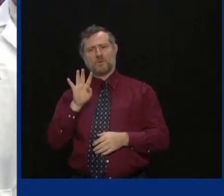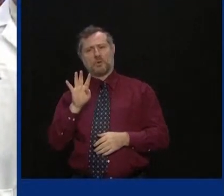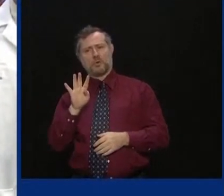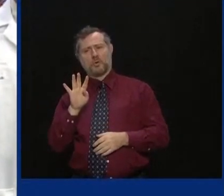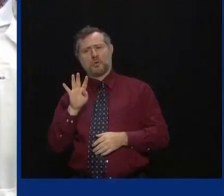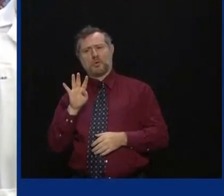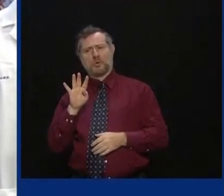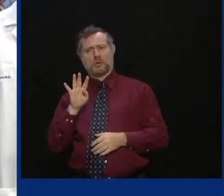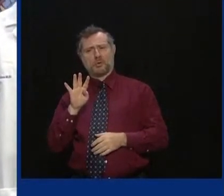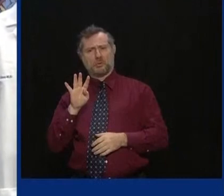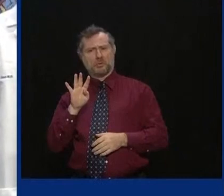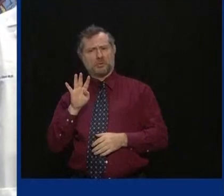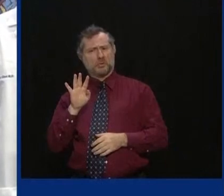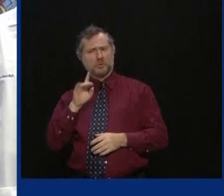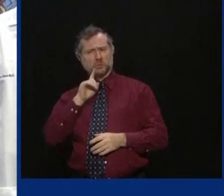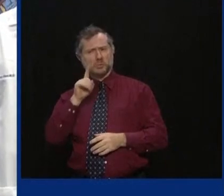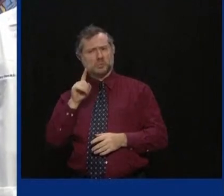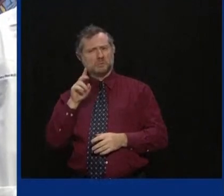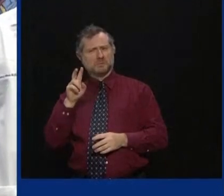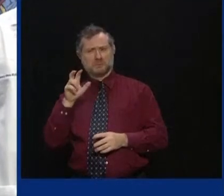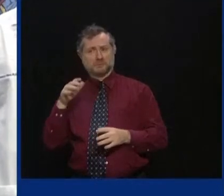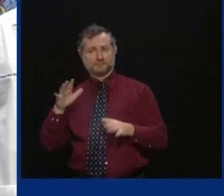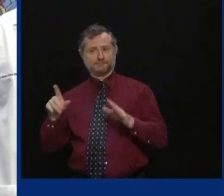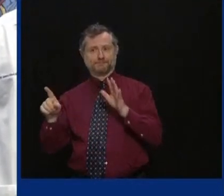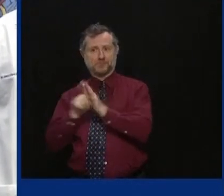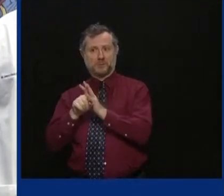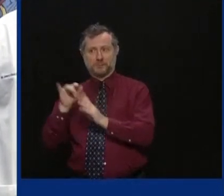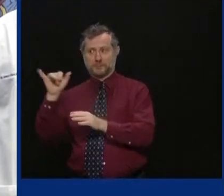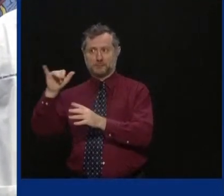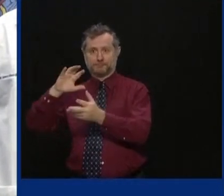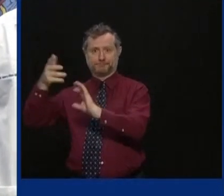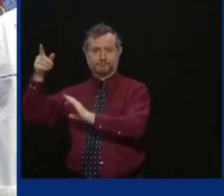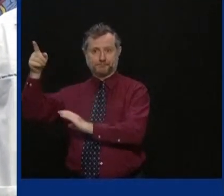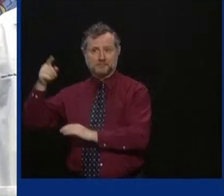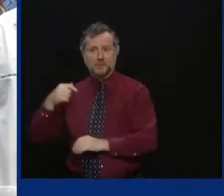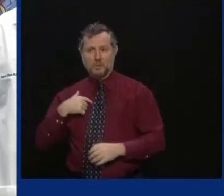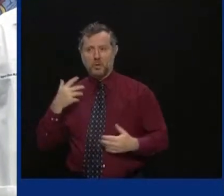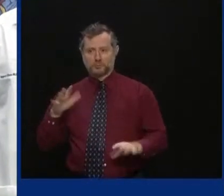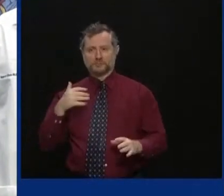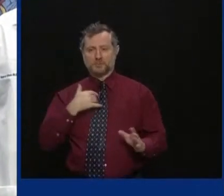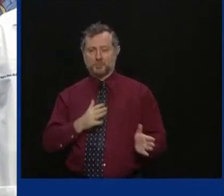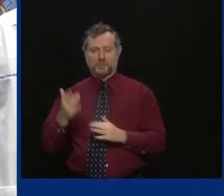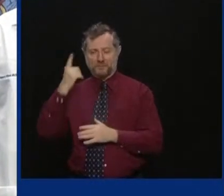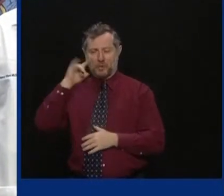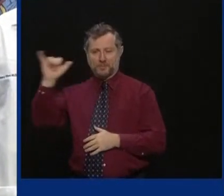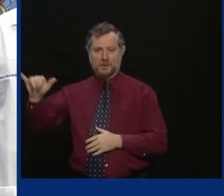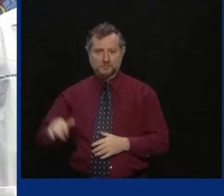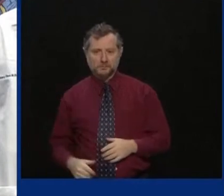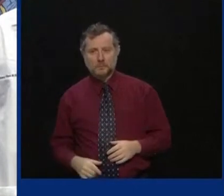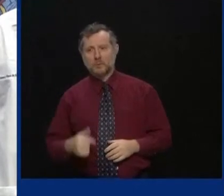HEALTHCARE ORGANIZATION HE HAS 48,000 PEOPLE TWO TO THREE HUNDRED HE ANTICIPATES WILL NOT